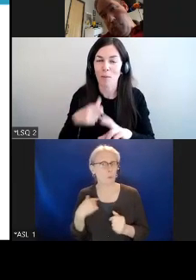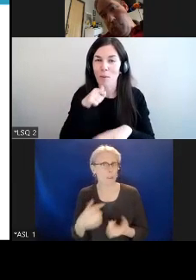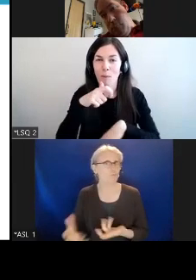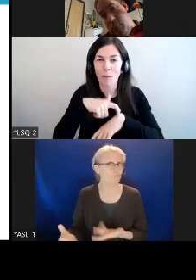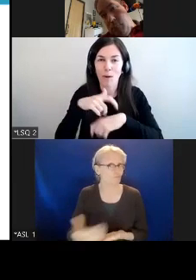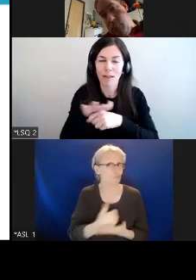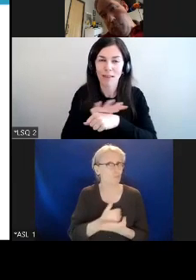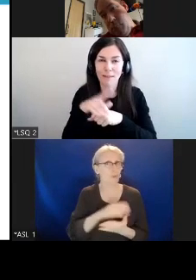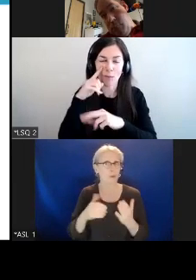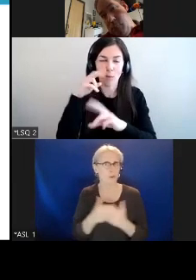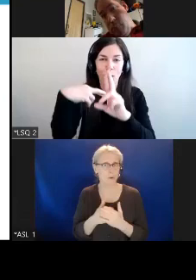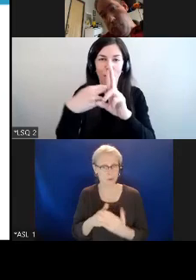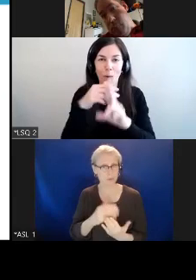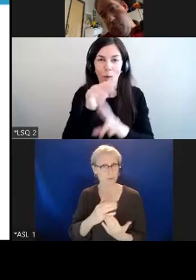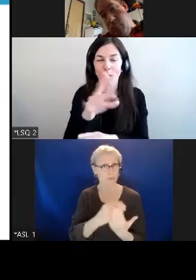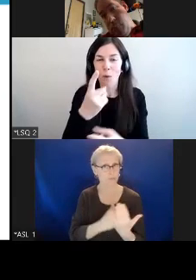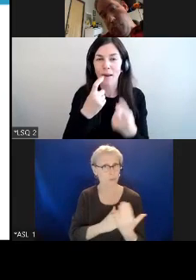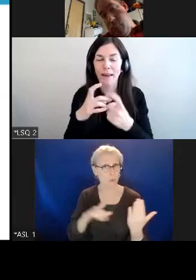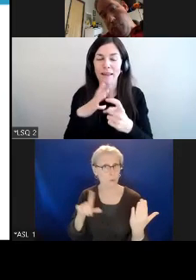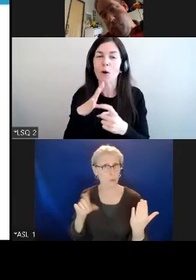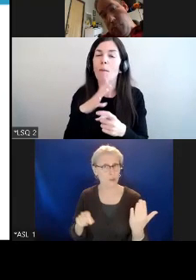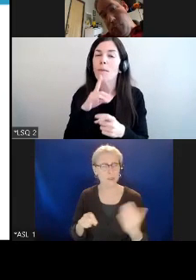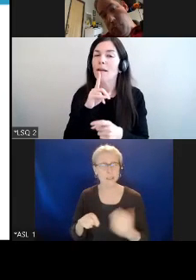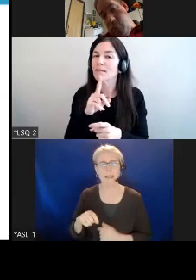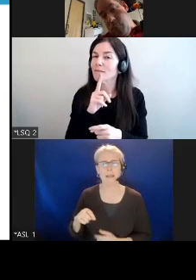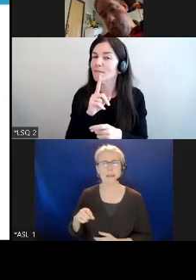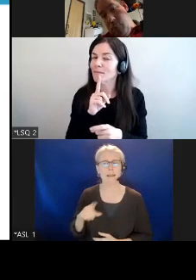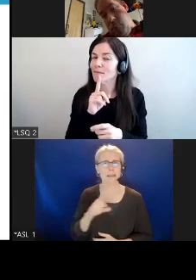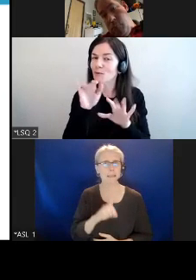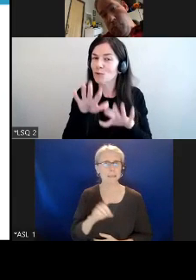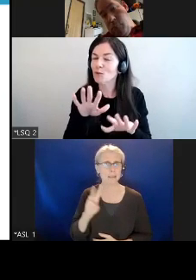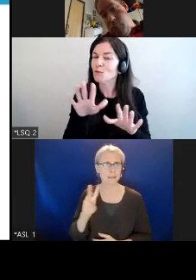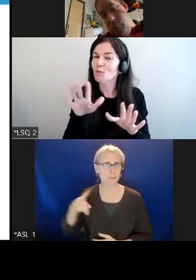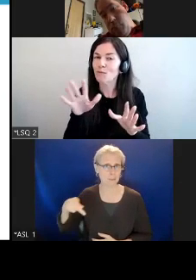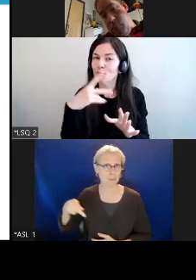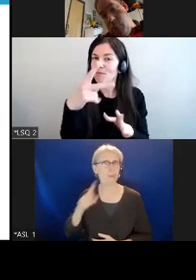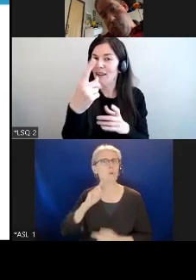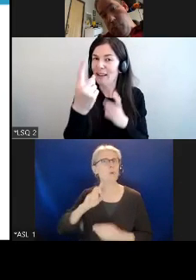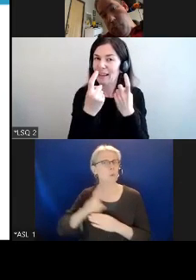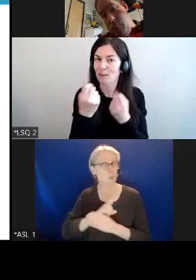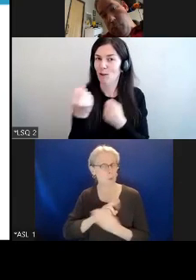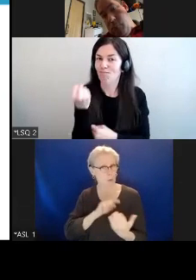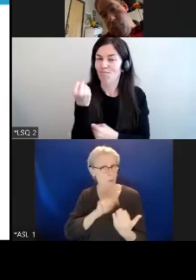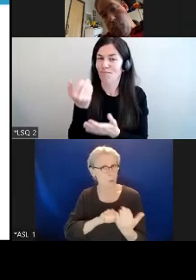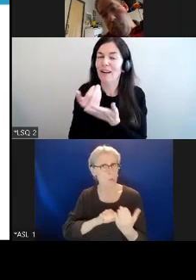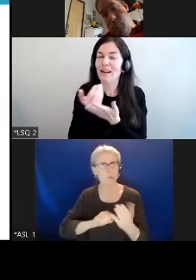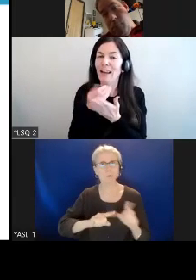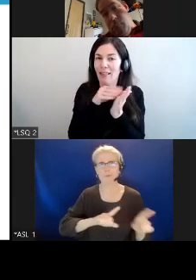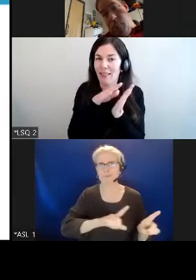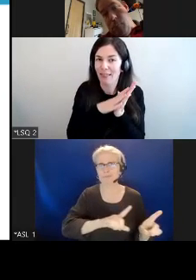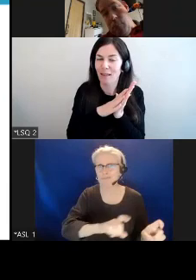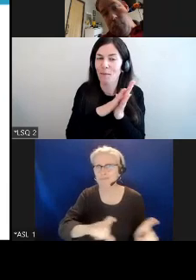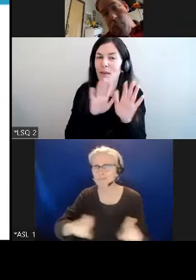AWAY. WE DO AT DISABILITY WITHOUT POVERTY USE THEM TO POSE THEM TO THE PEOPLE THAT WE COME ACROSS